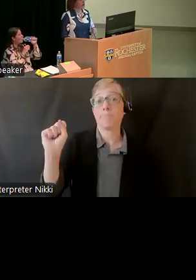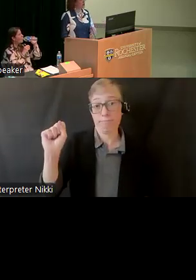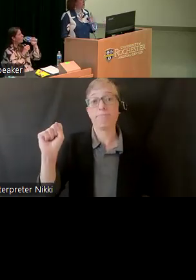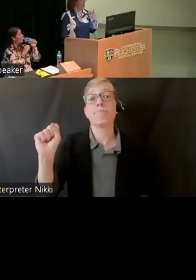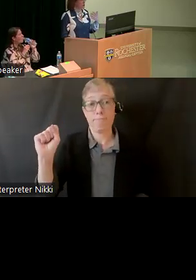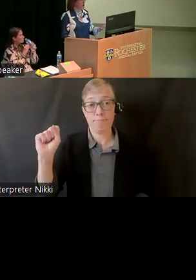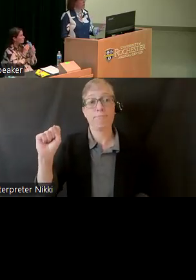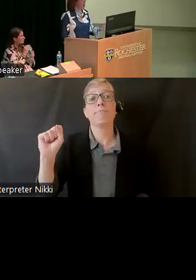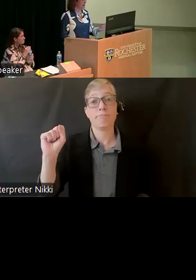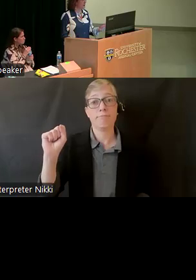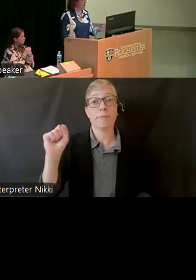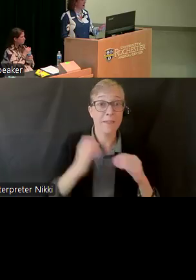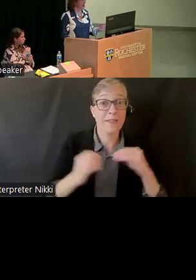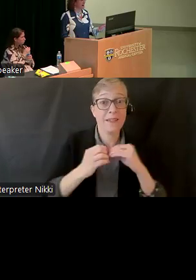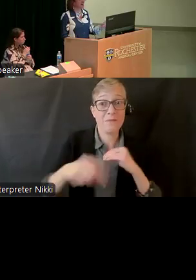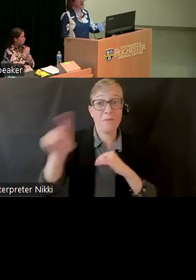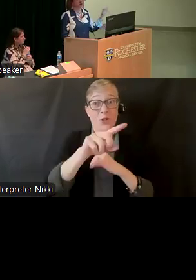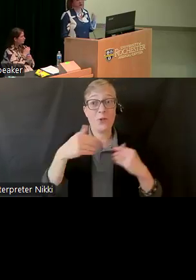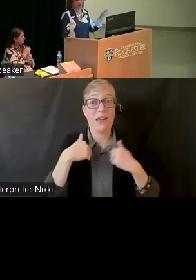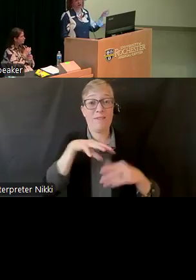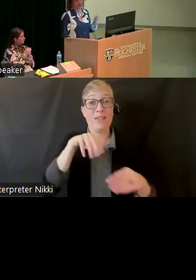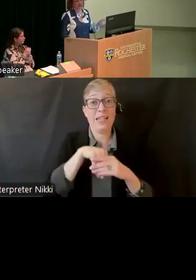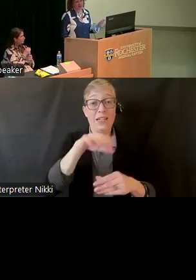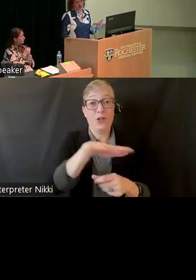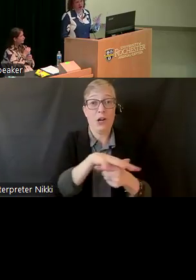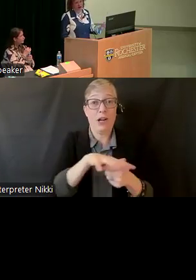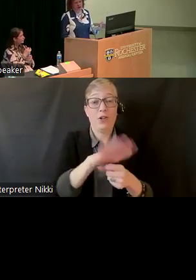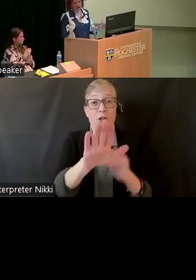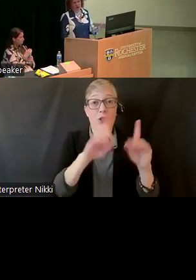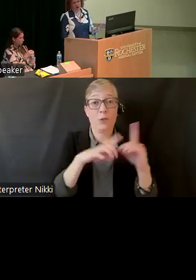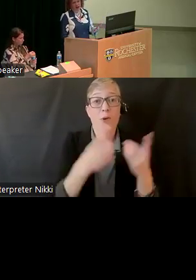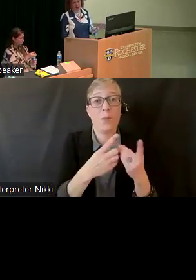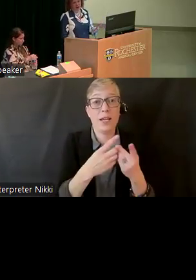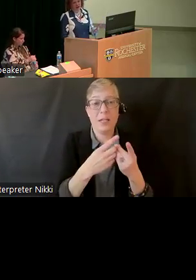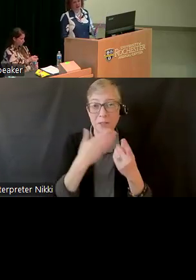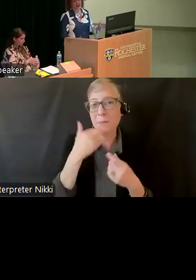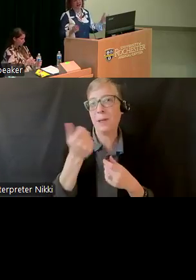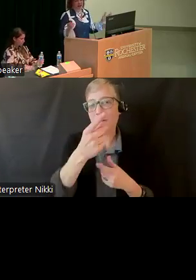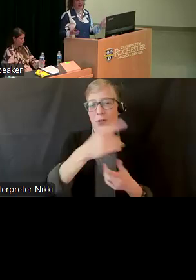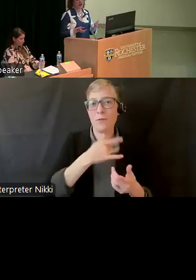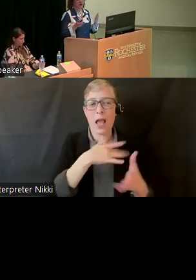actually the more you have in your area you feel a sense of partnership with that person and then